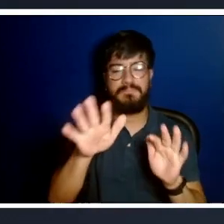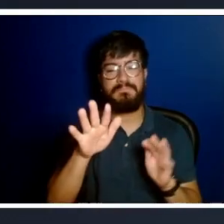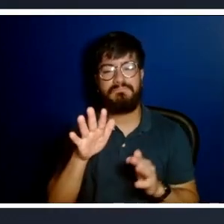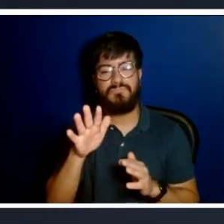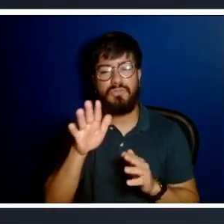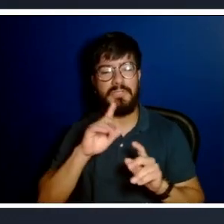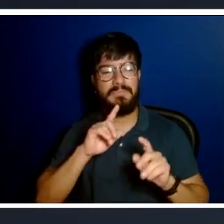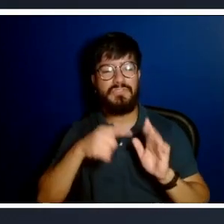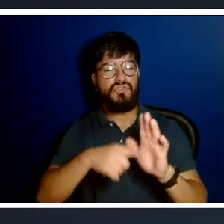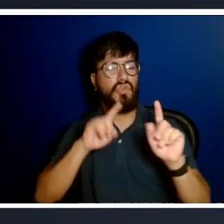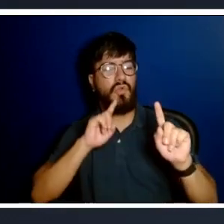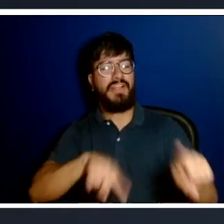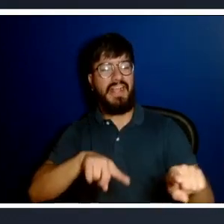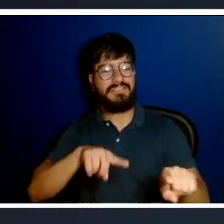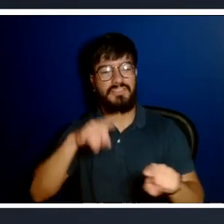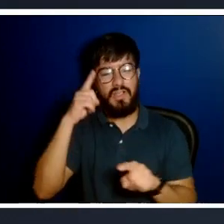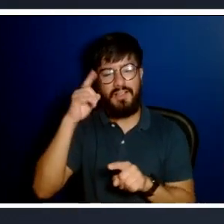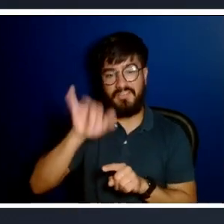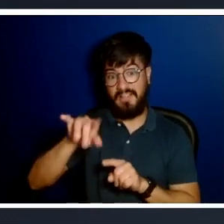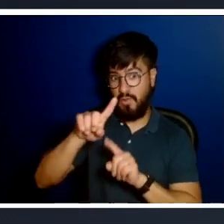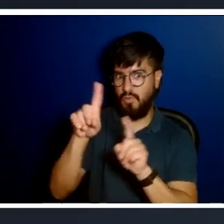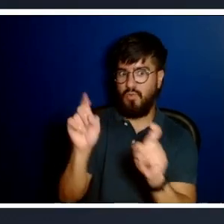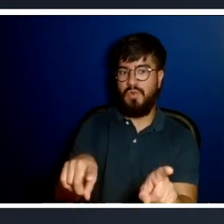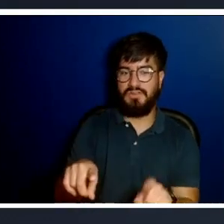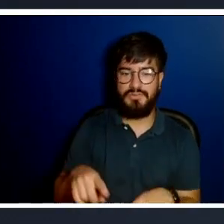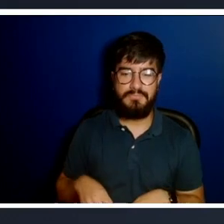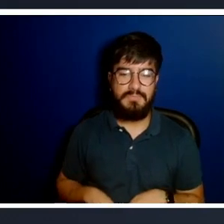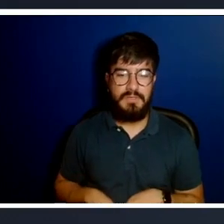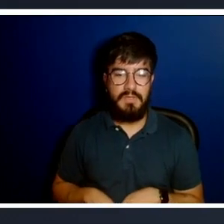who asked this great question. So, do you ever do programming with animals that aren't